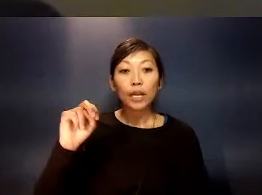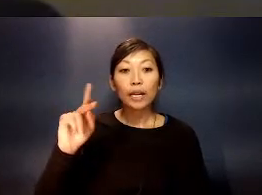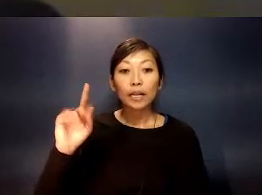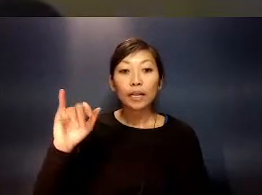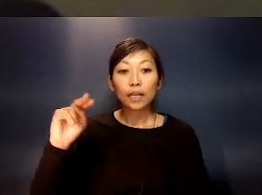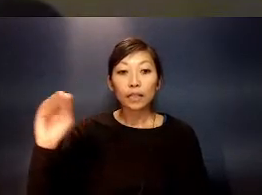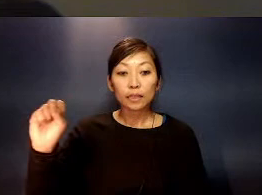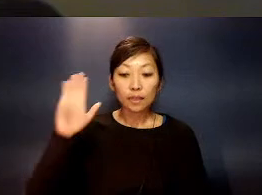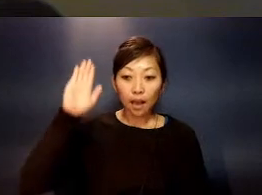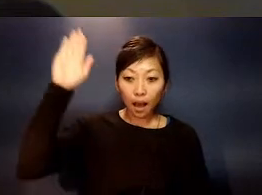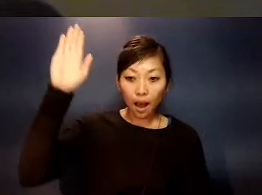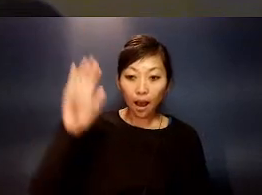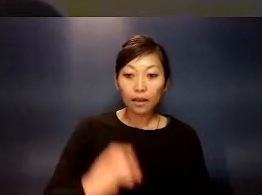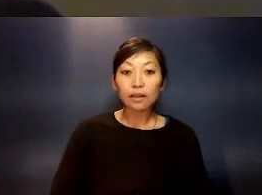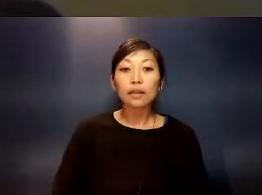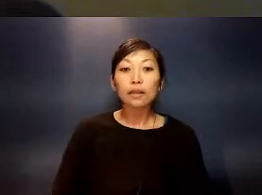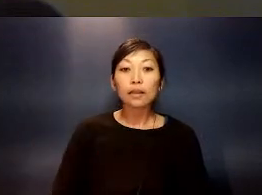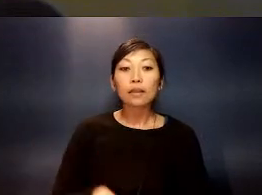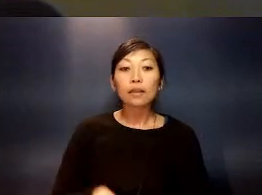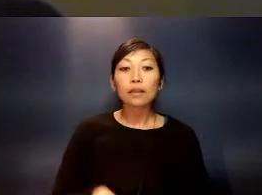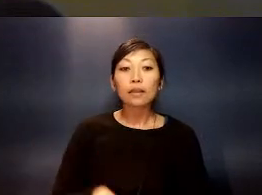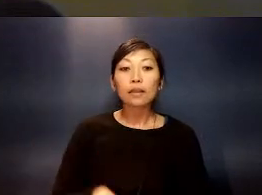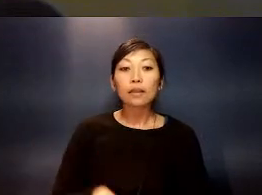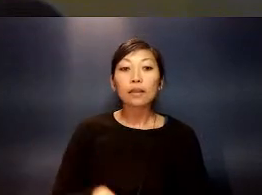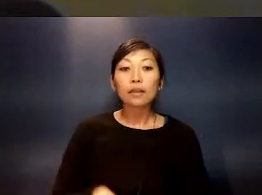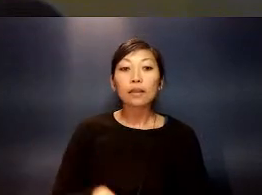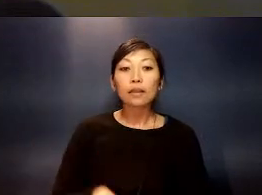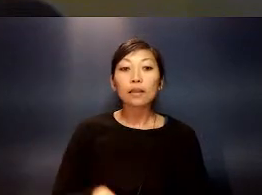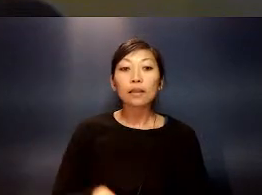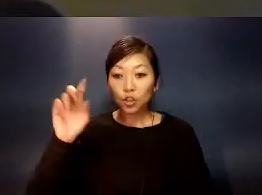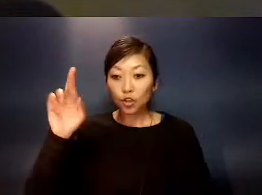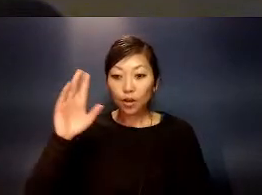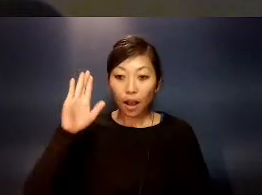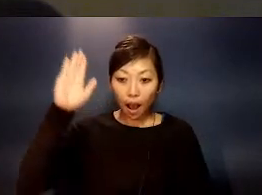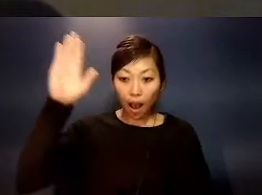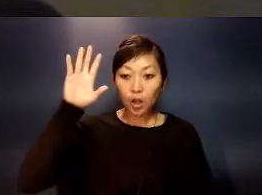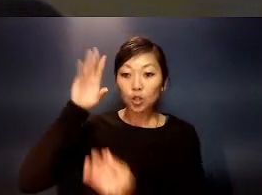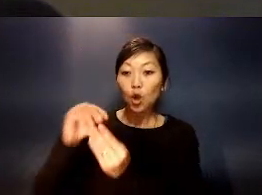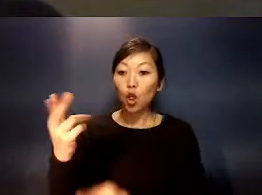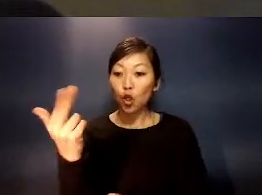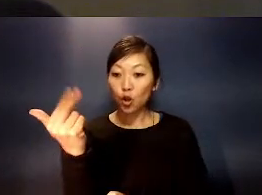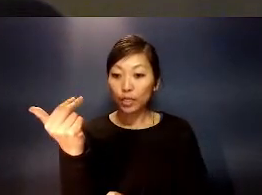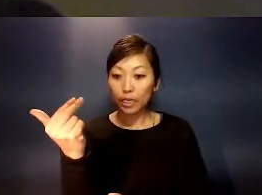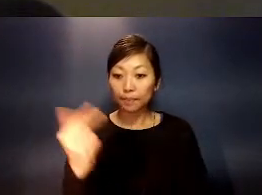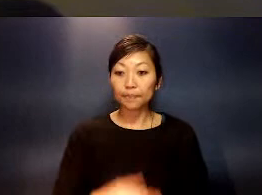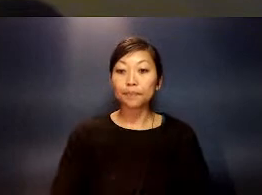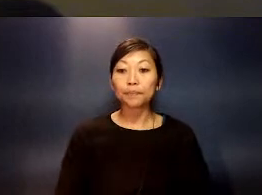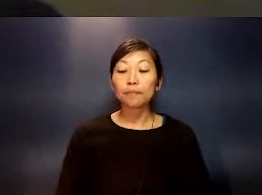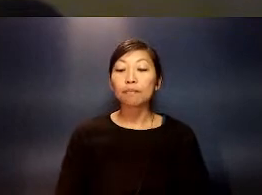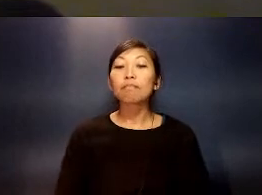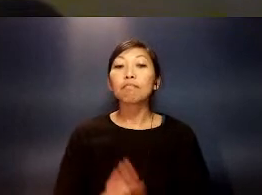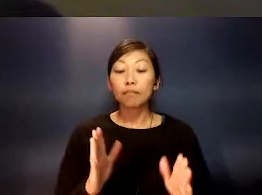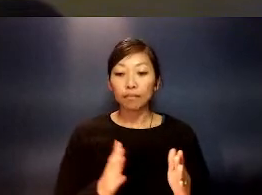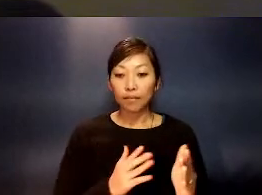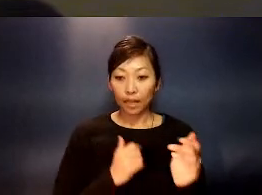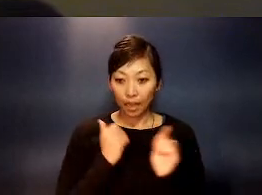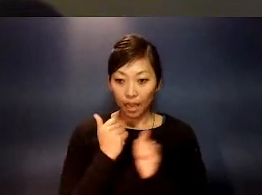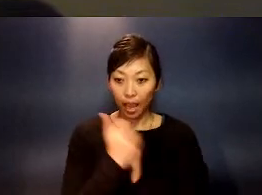COUNCIL VICE PRESIDENT JENKINS, I SAW YOUR NAME COME UP JUST AS WE WERE BEGINNING ROLL CALL. LATE. I'M GETTING SLOW WITH THE ≫ COUNCIL VICE PRESIDENT JENKINS: I KNOW, IT'S GETTING